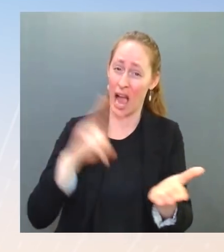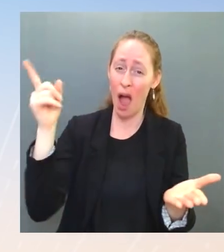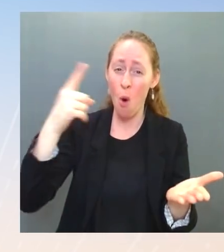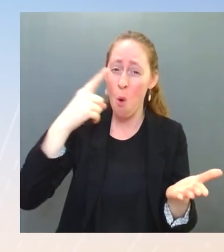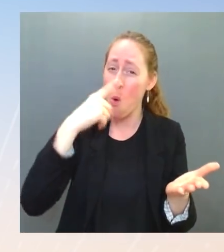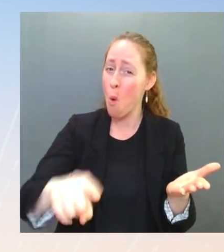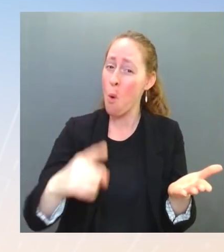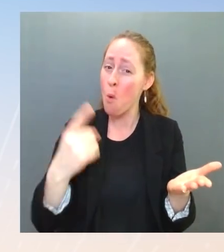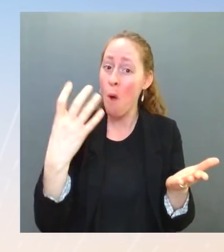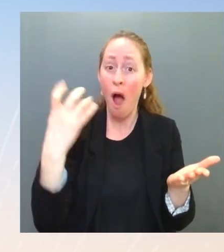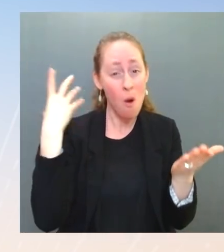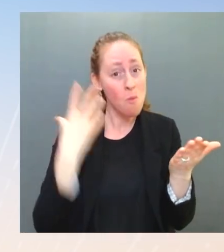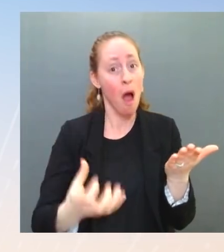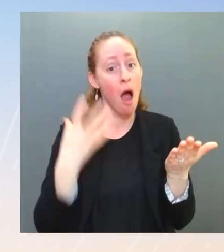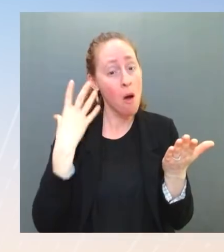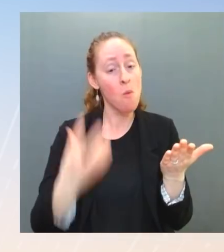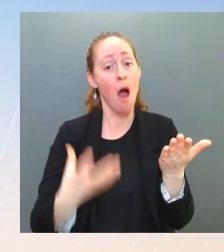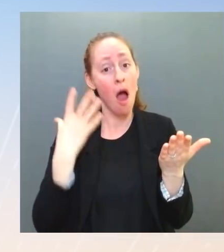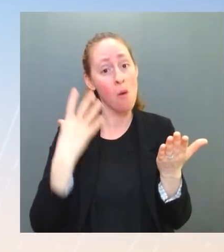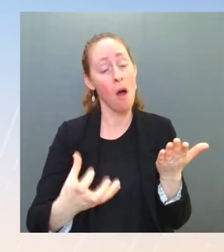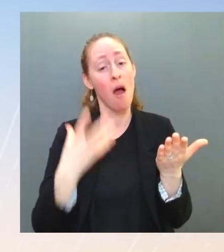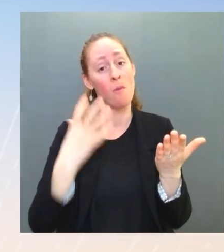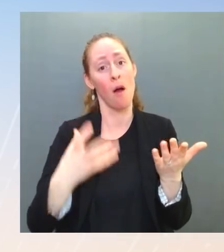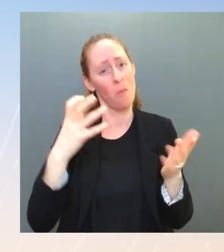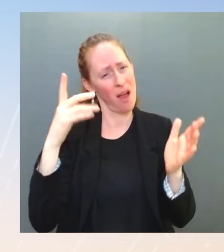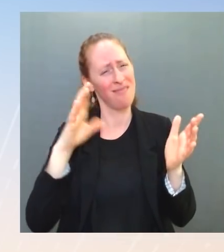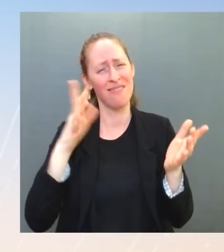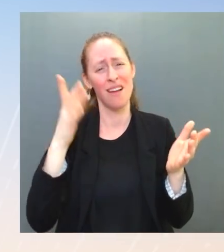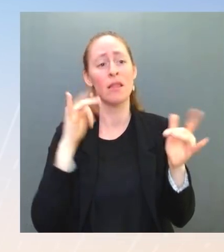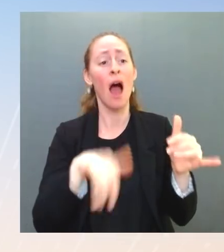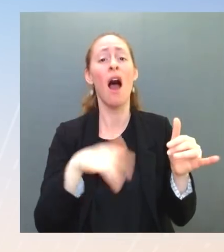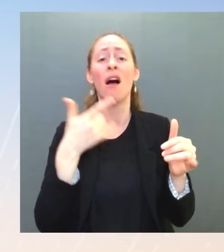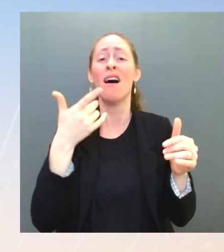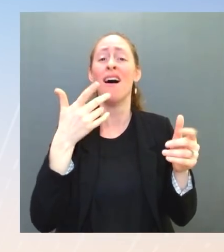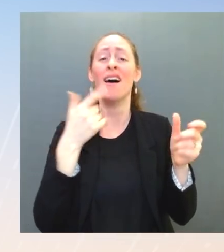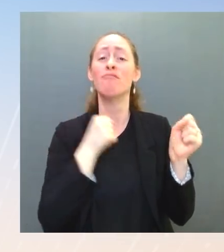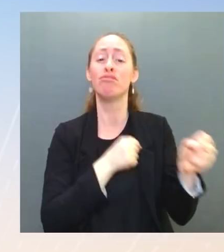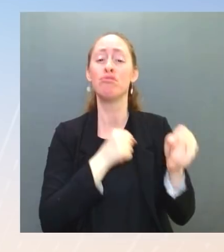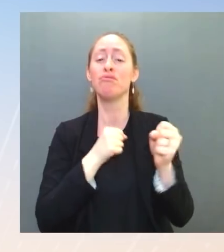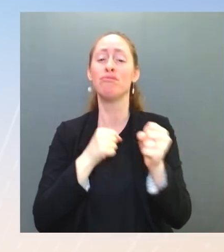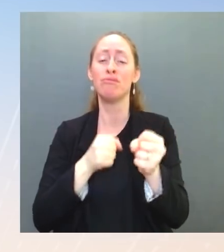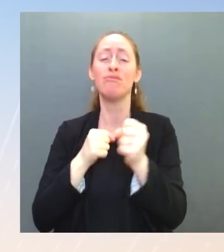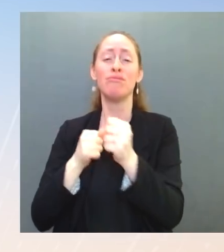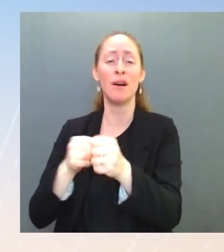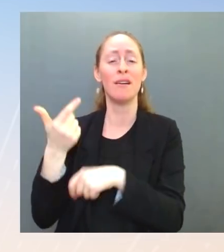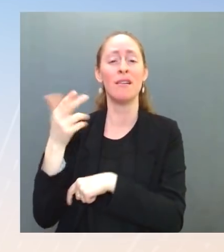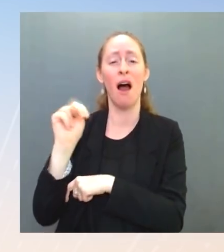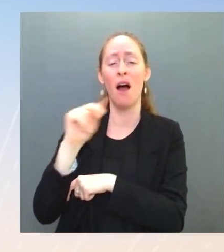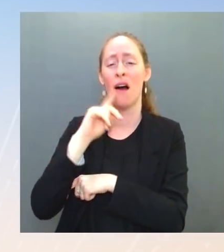He'd love to be having an event in the Rose Garden today, signing legislation into law. And you're right, it's hugely popular.